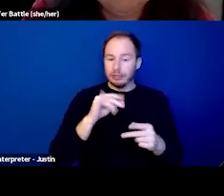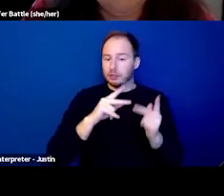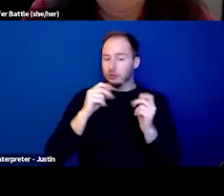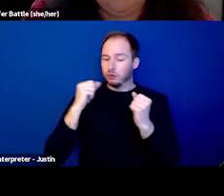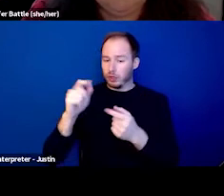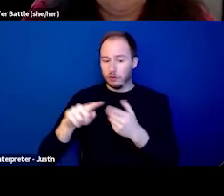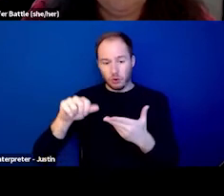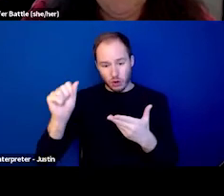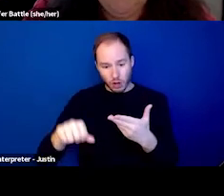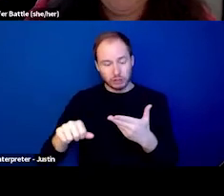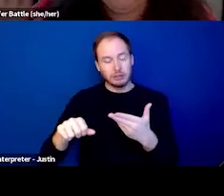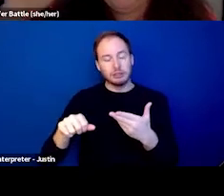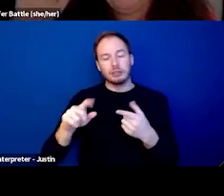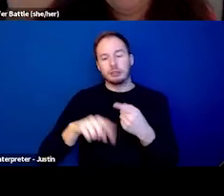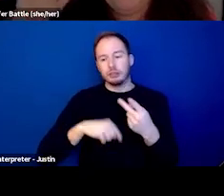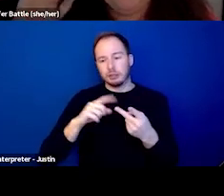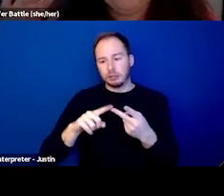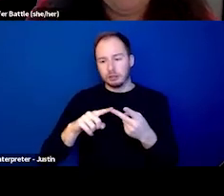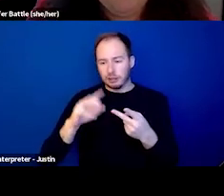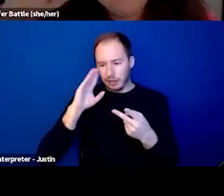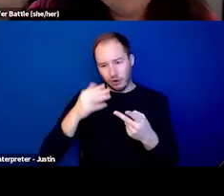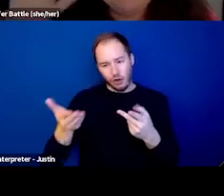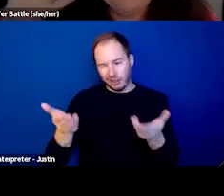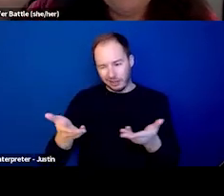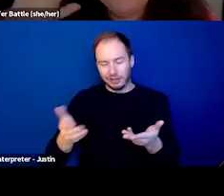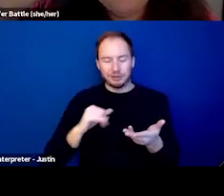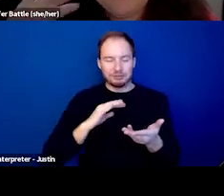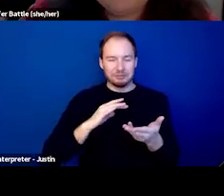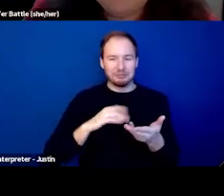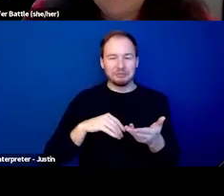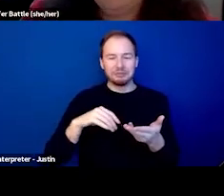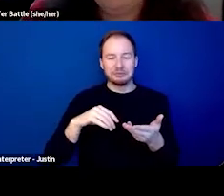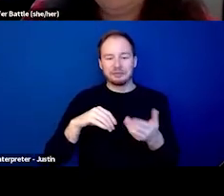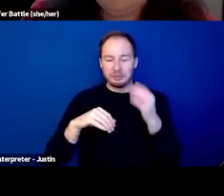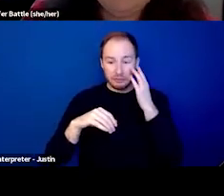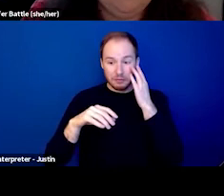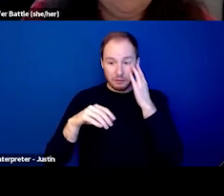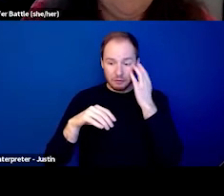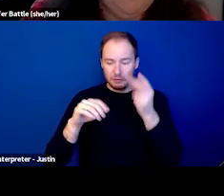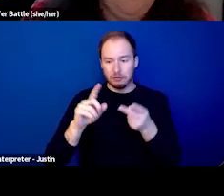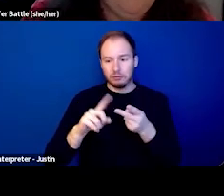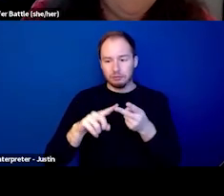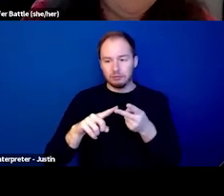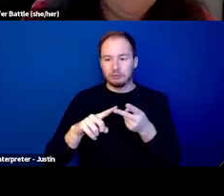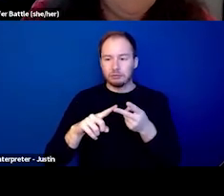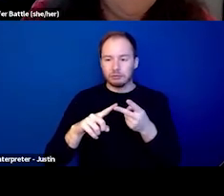to see our colleagues at Integral Care. I know some of them are on the today, so thanks for hosting us. And also to see some of our colleagues